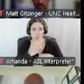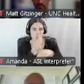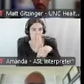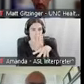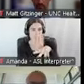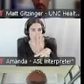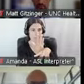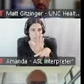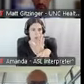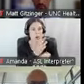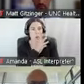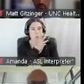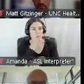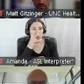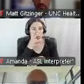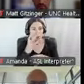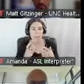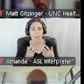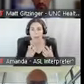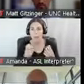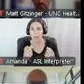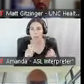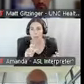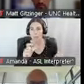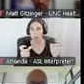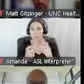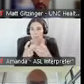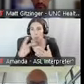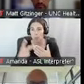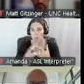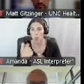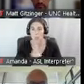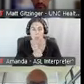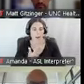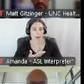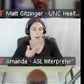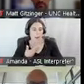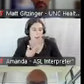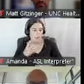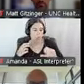transformation program. We're delighted that you've been able to join us and we appreciate